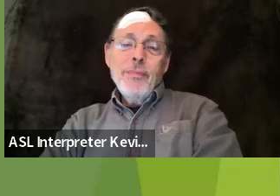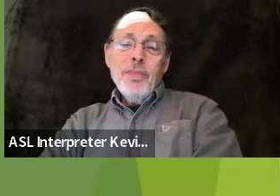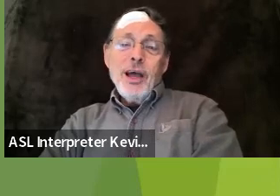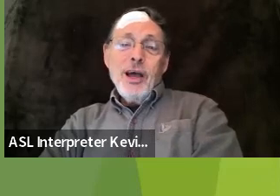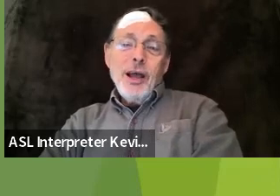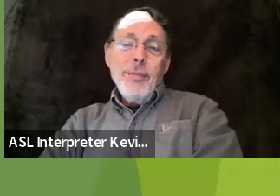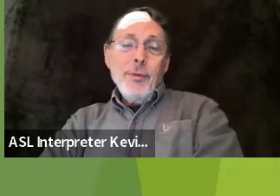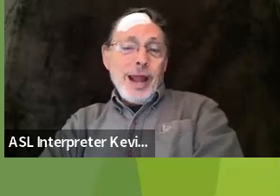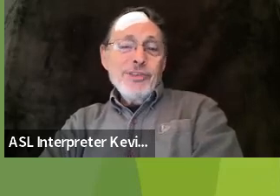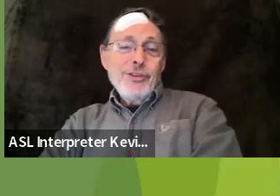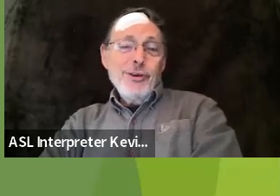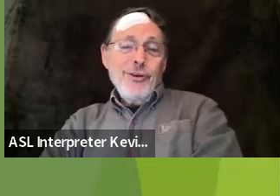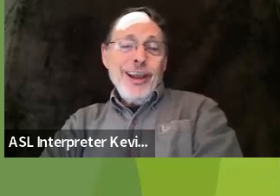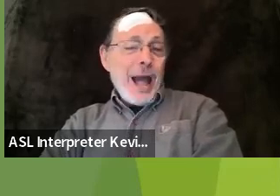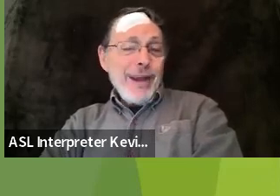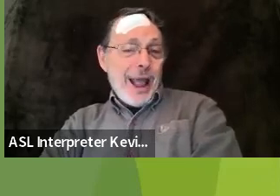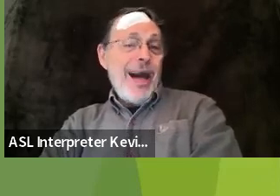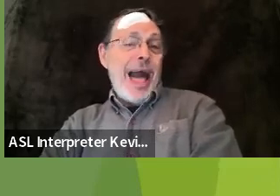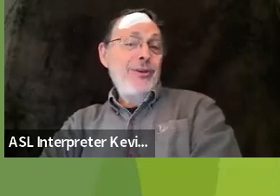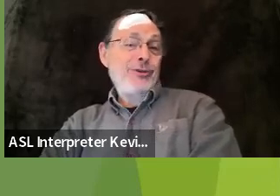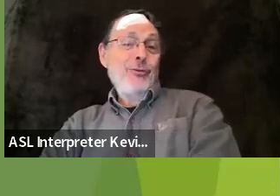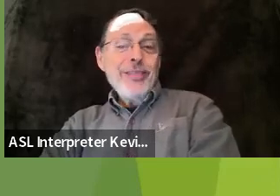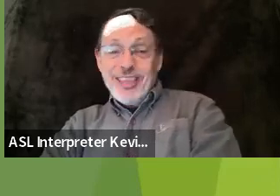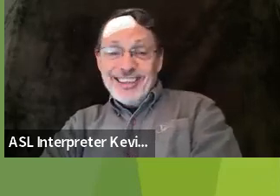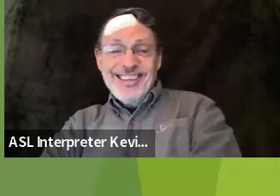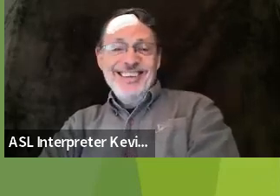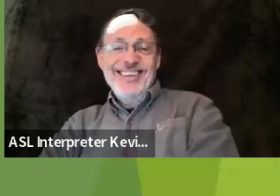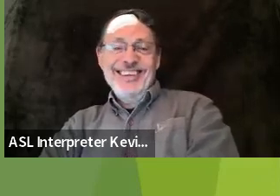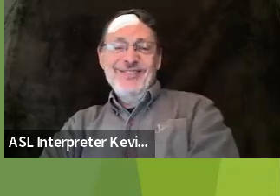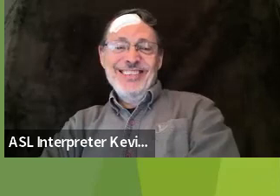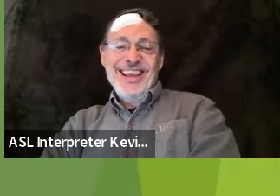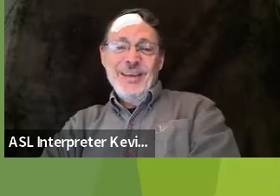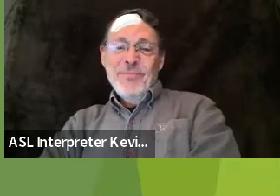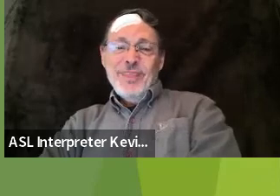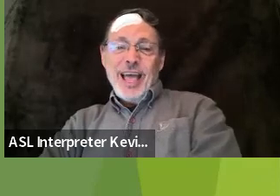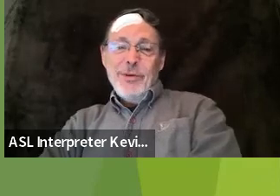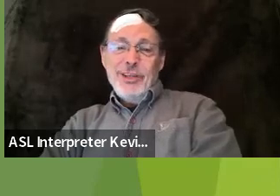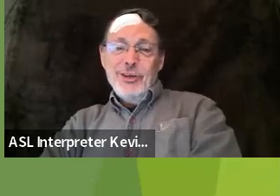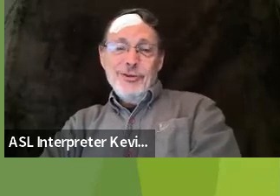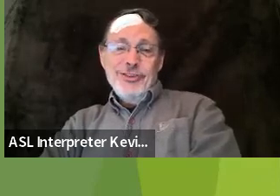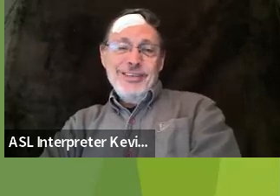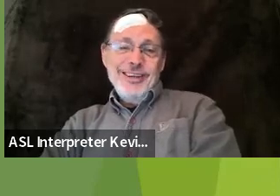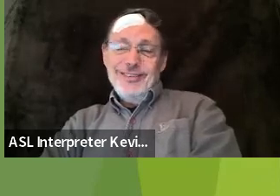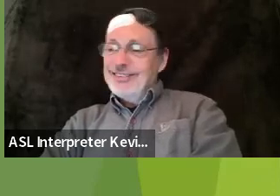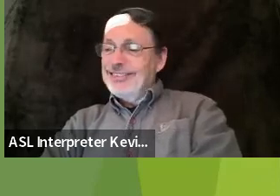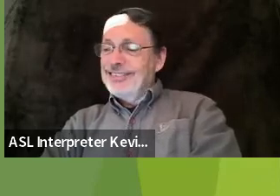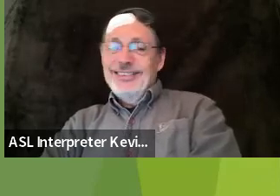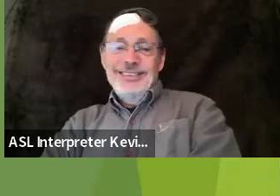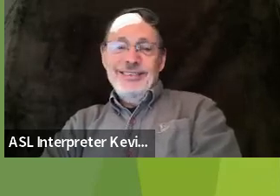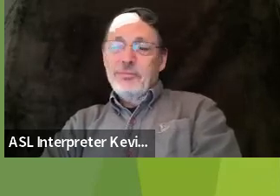I remember when I was in 3rd grade, how I used to write things, it was like I would